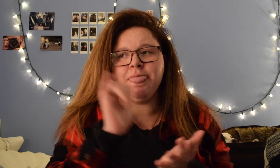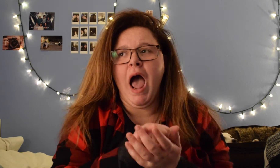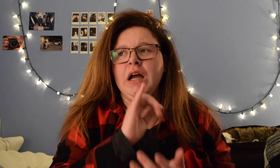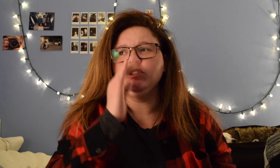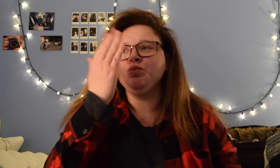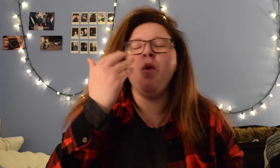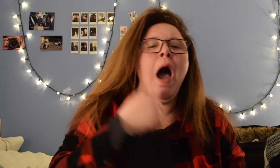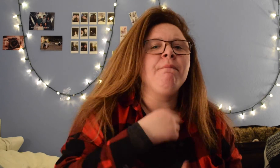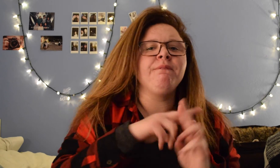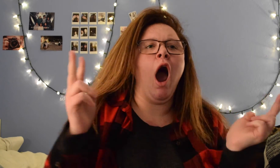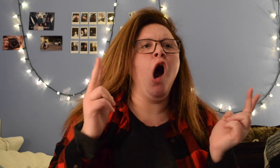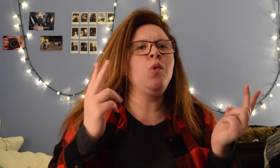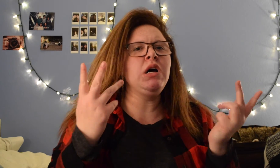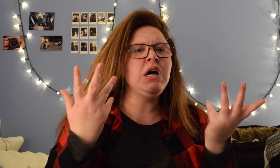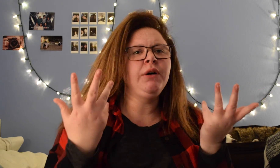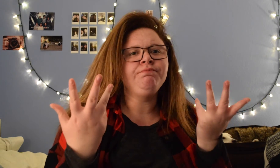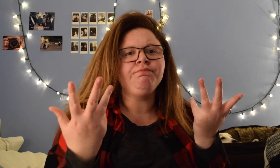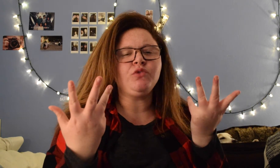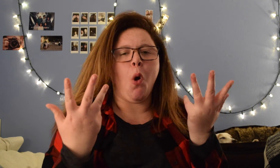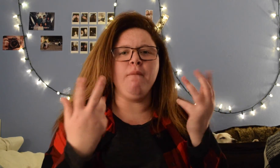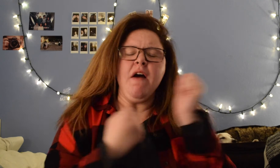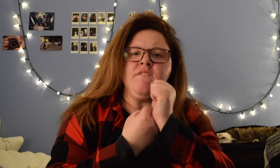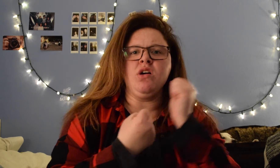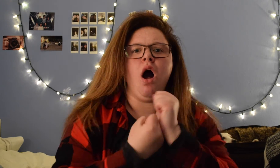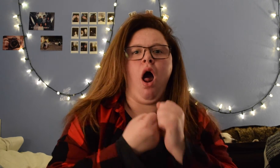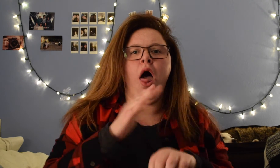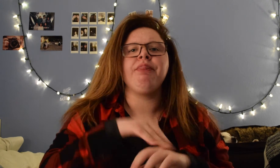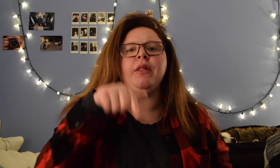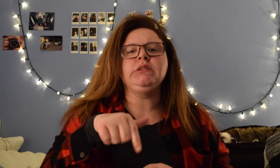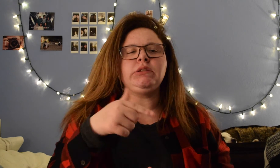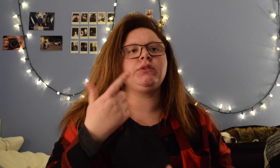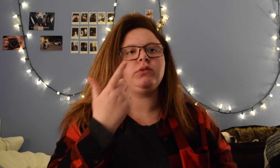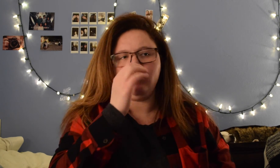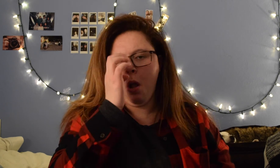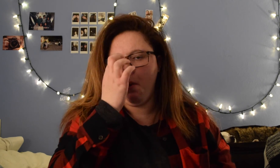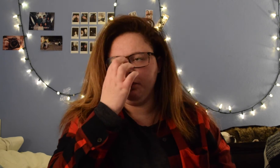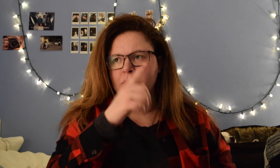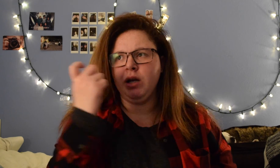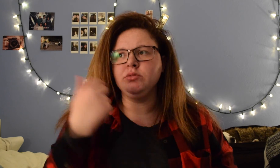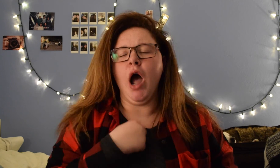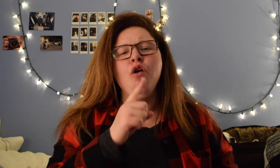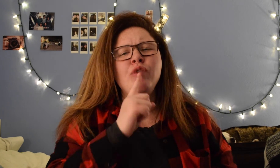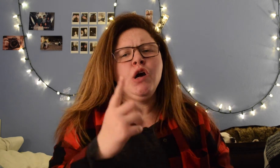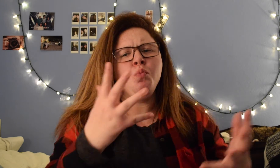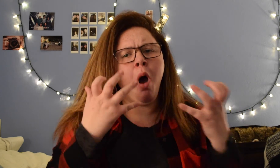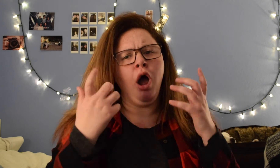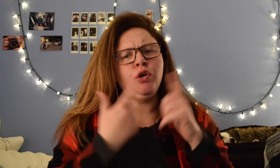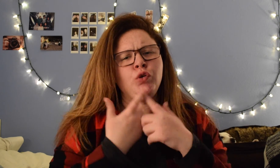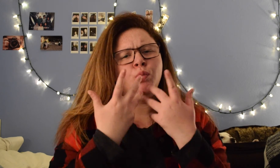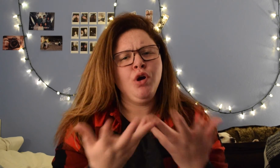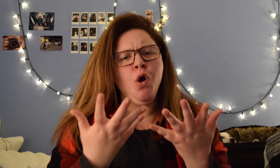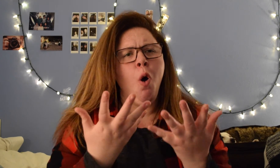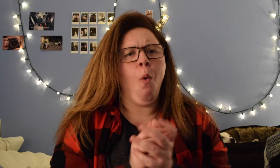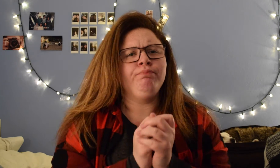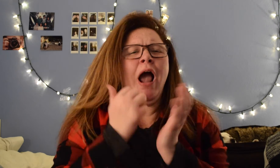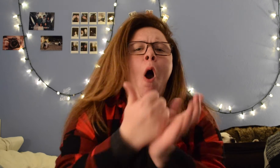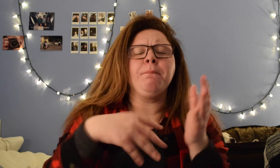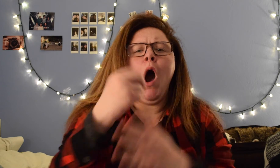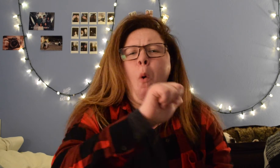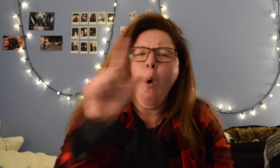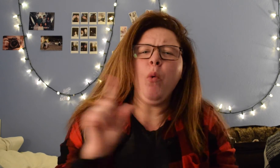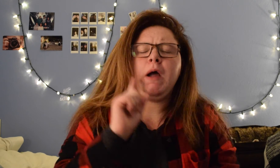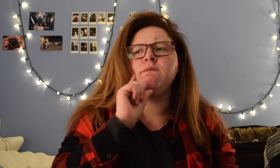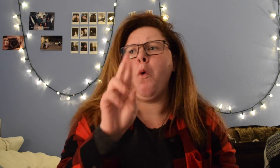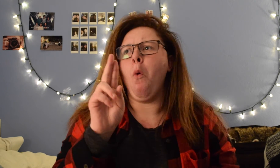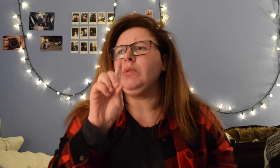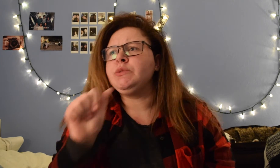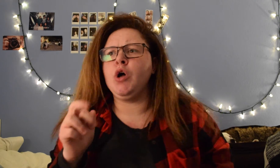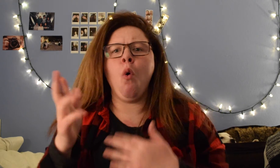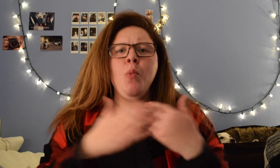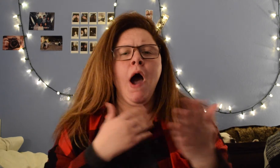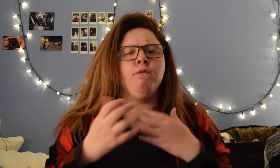That's why I'm a big advocate on this because I really want to help out all deaf people and disabilities too as well